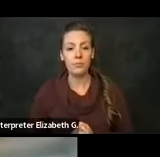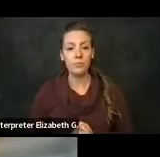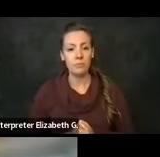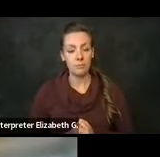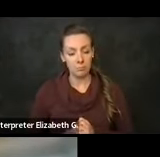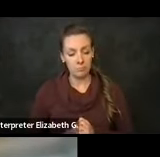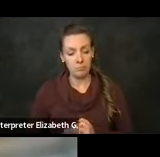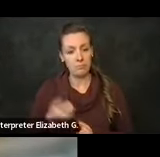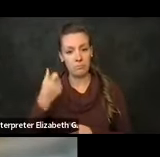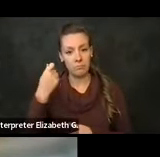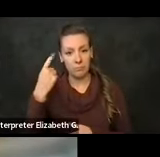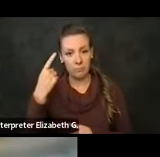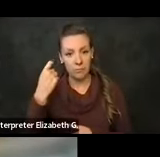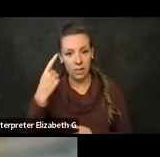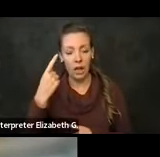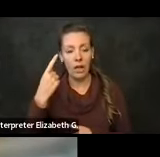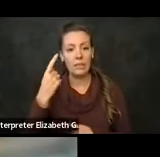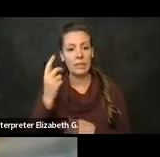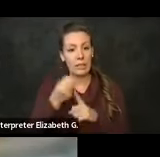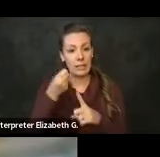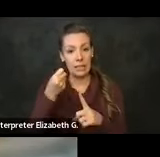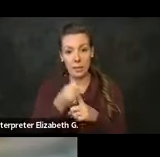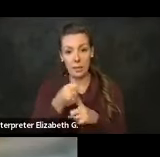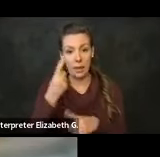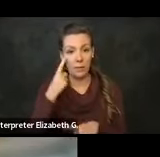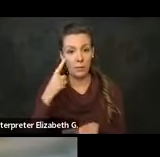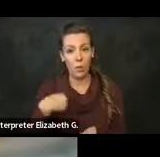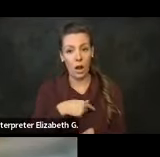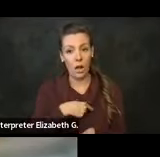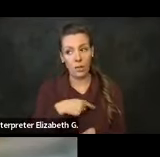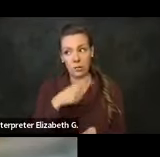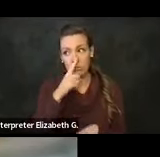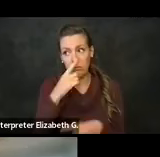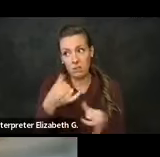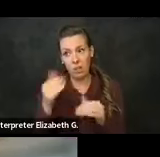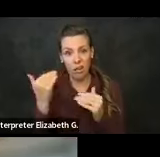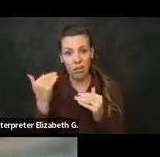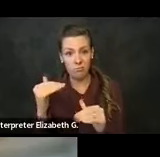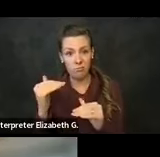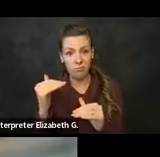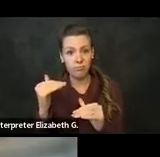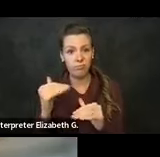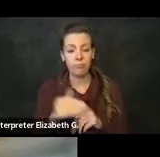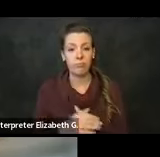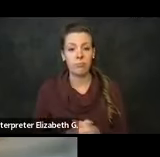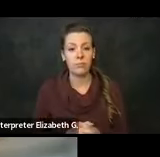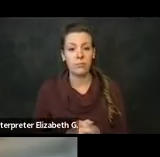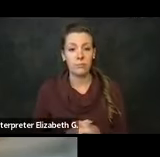impacts on Sonoma County are fairly limited and that's good news for us.